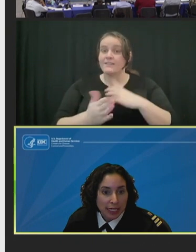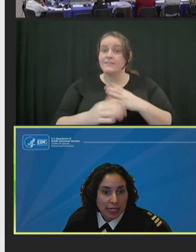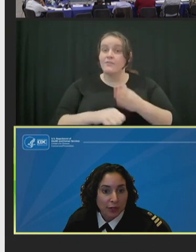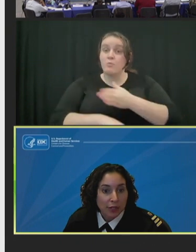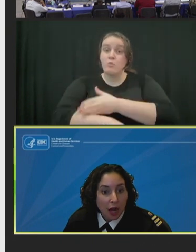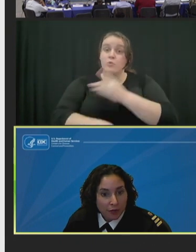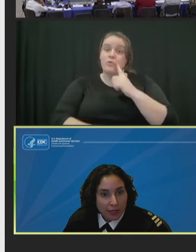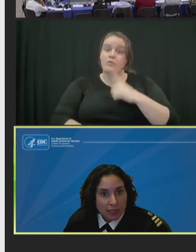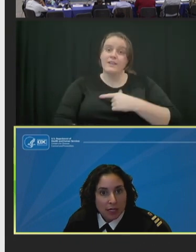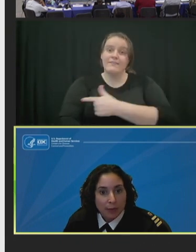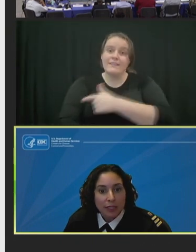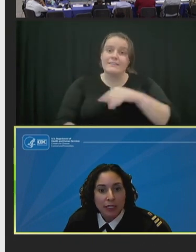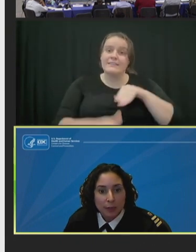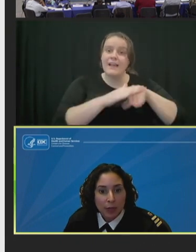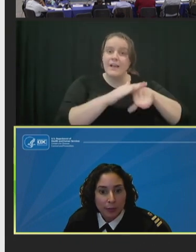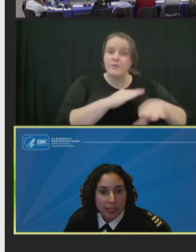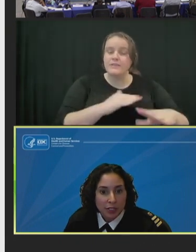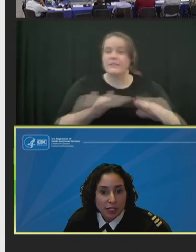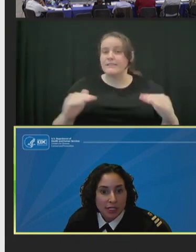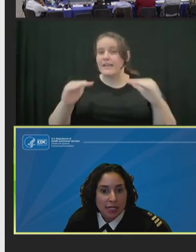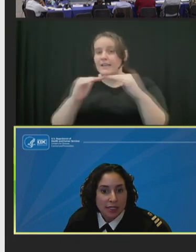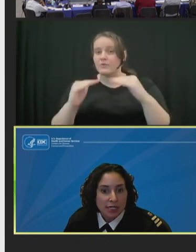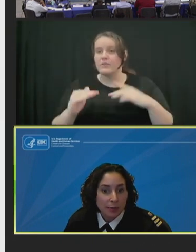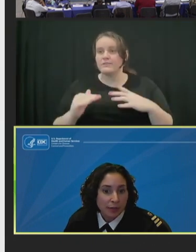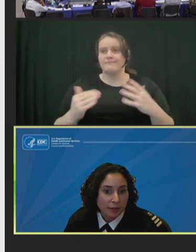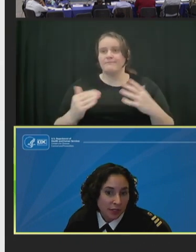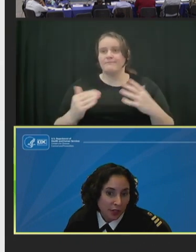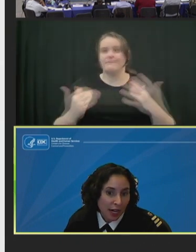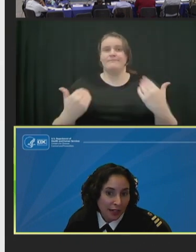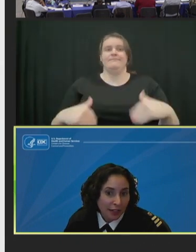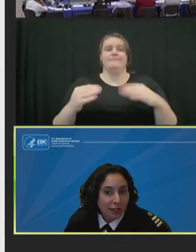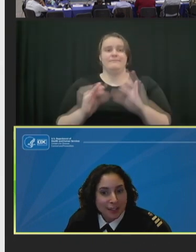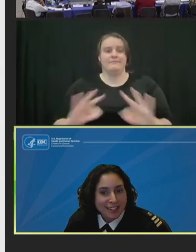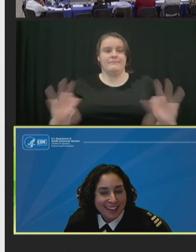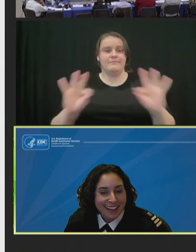and/or confidence among key populations. And some of these are highlighted on this slide,